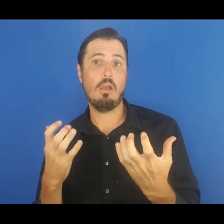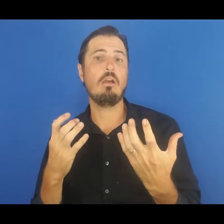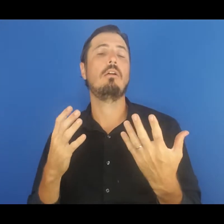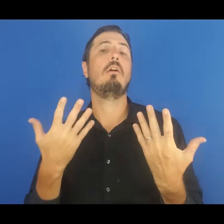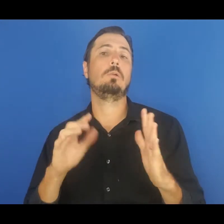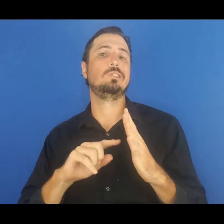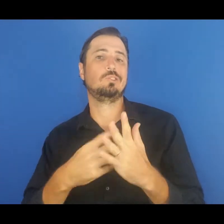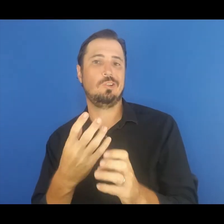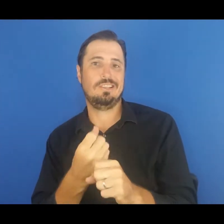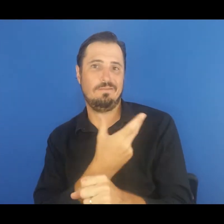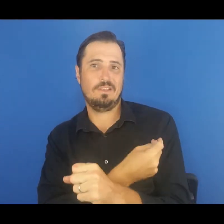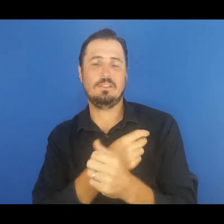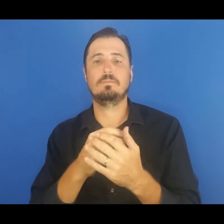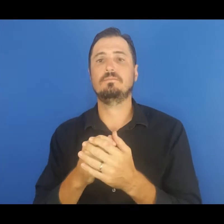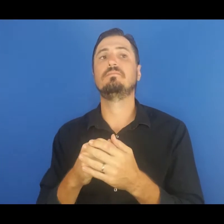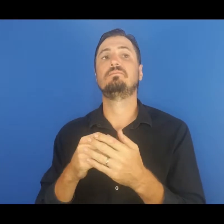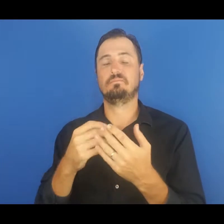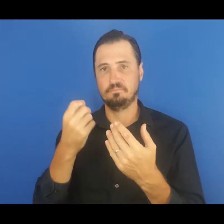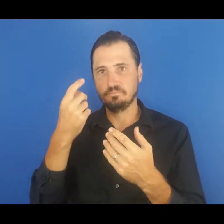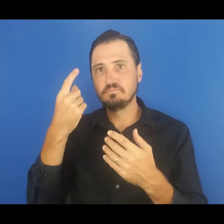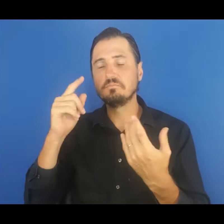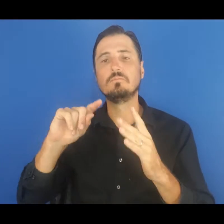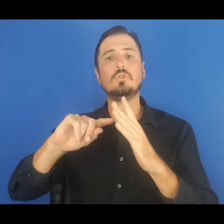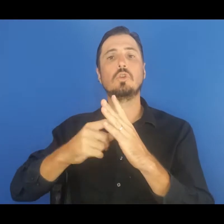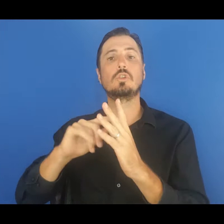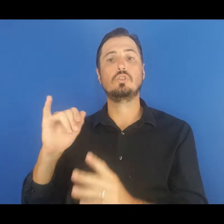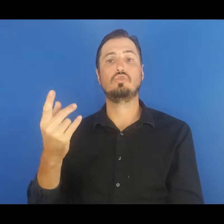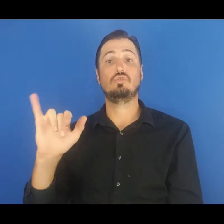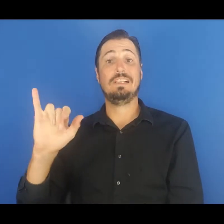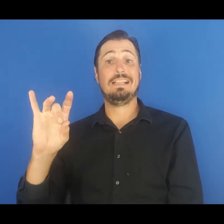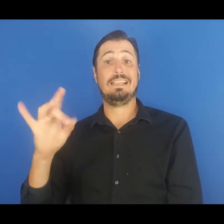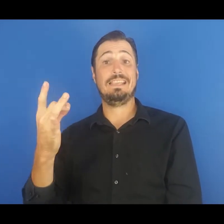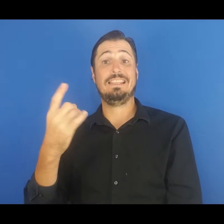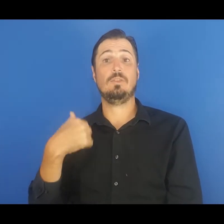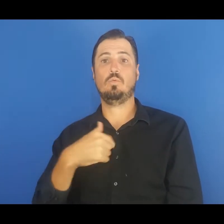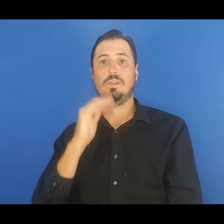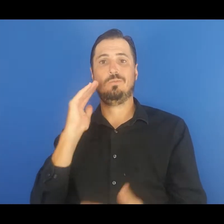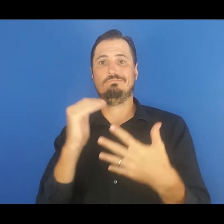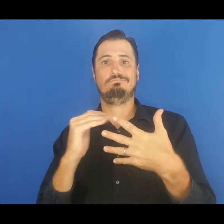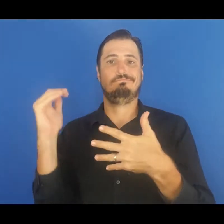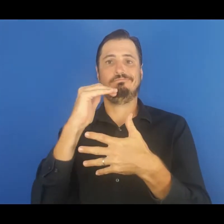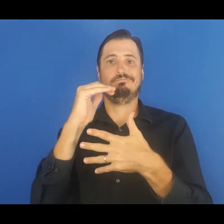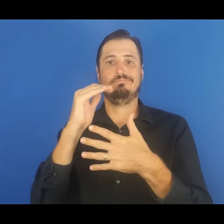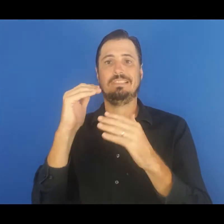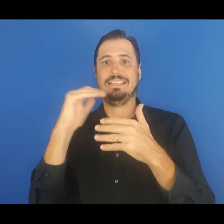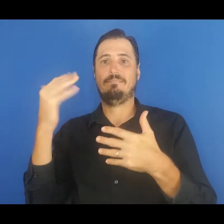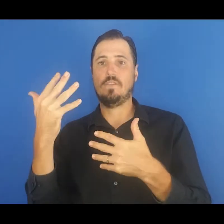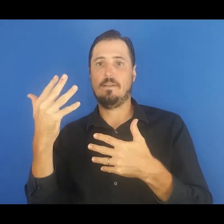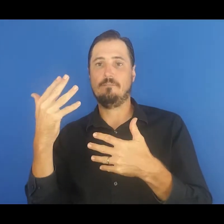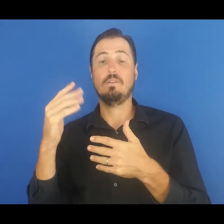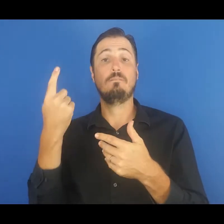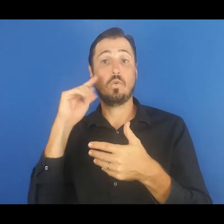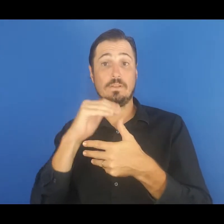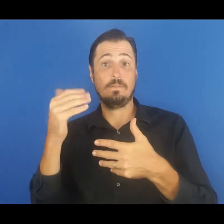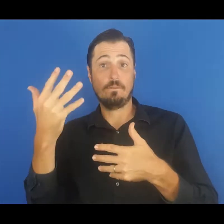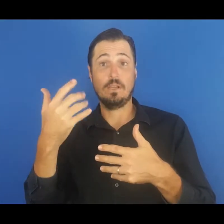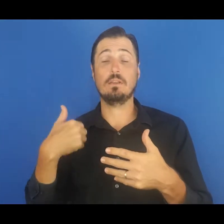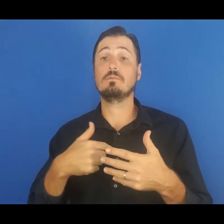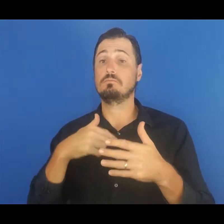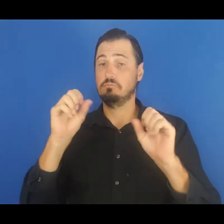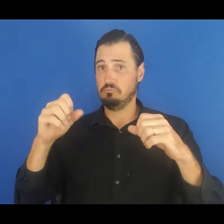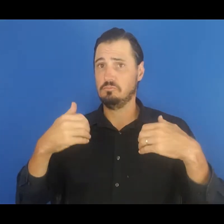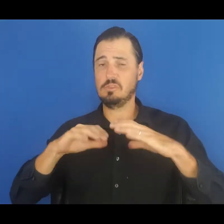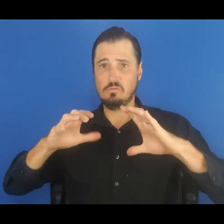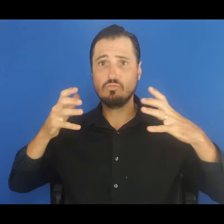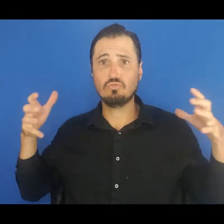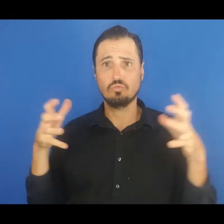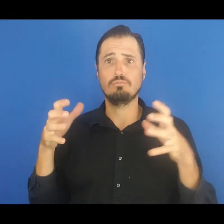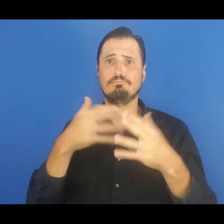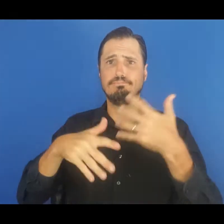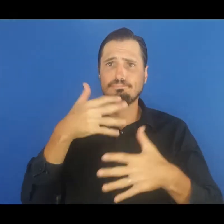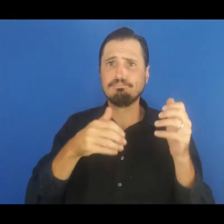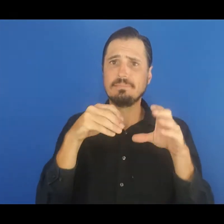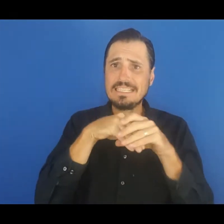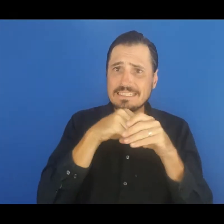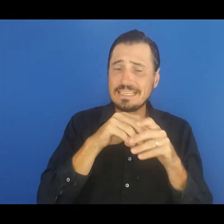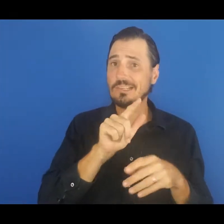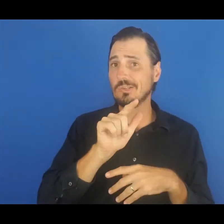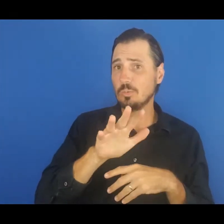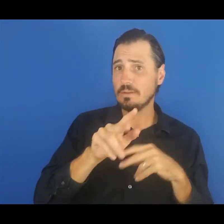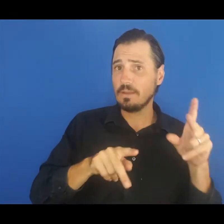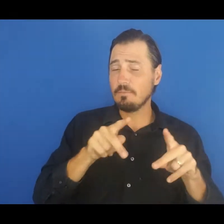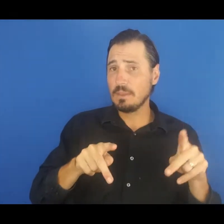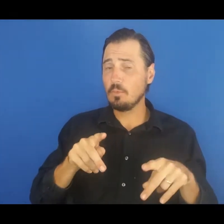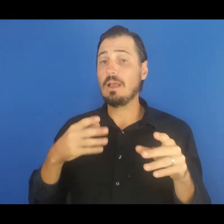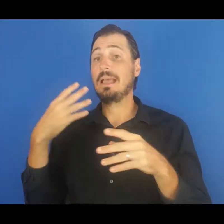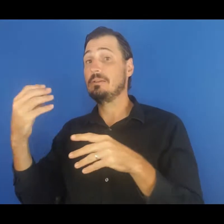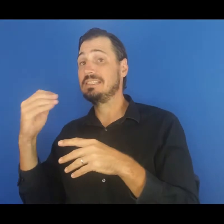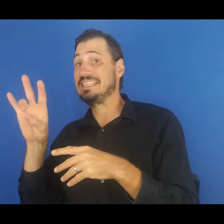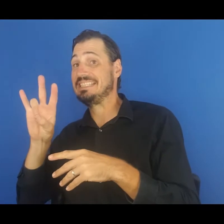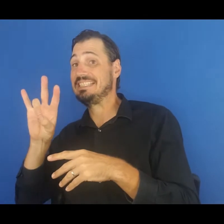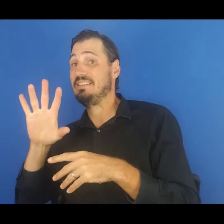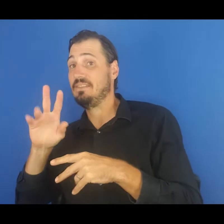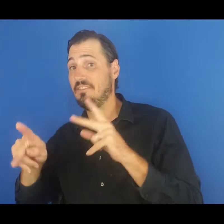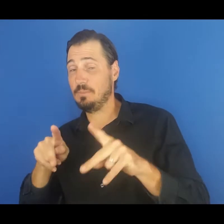Based on our vaccination rate, effective July 8, Kaua‘i will move to Tier 5. In Tier 5, social gatherings will be expanded to 25 people indoors and 75 people outdoors. Restaurants may